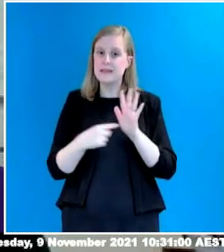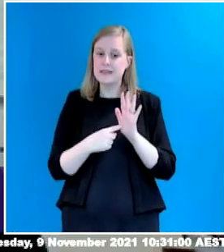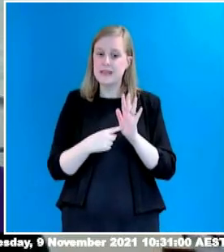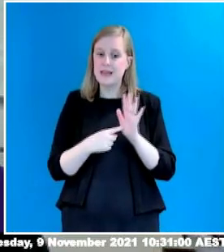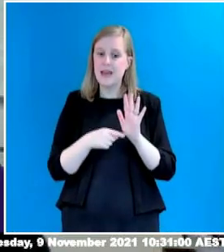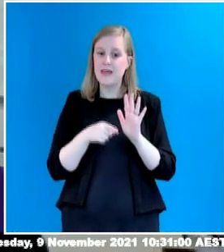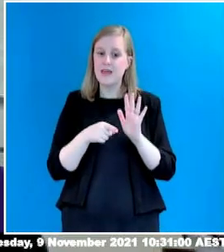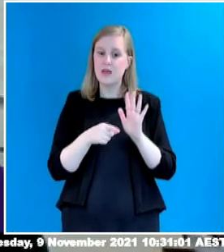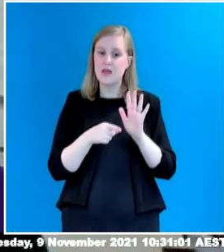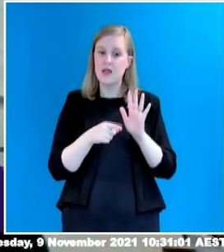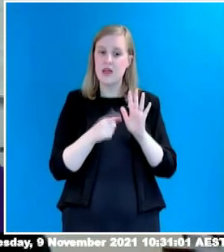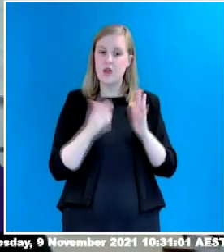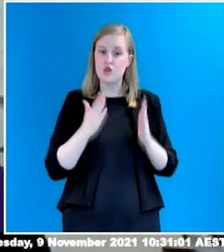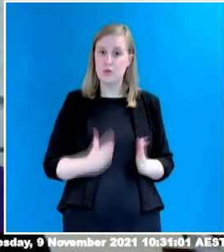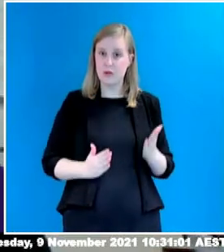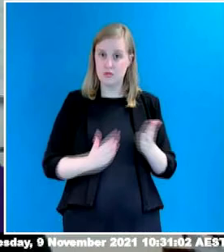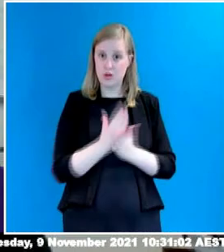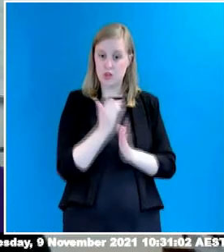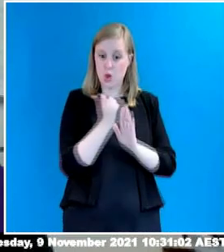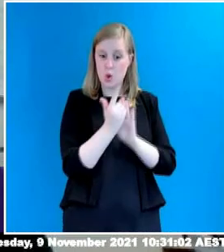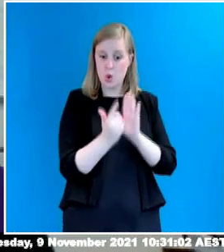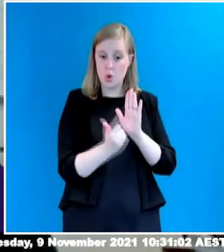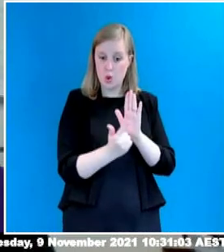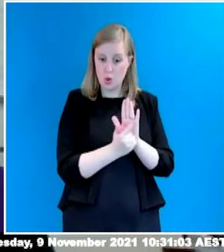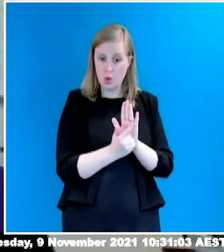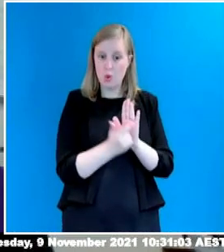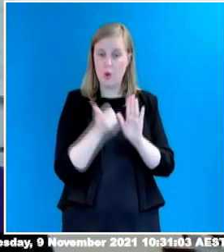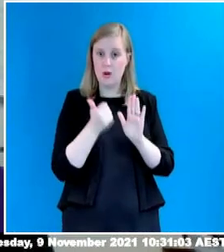the extent that we can and then giving us the vehicle to be able to talk to a